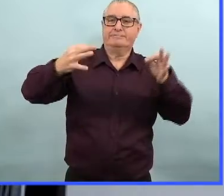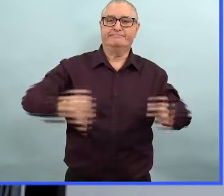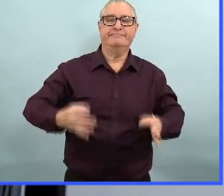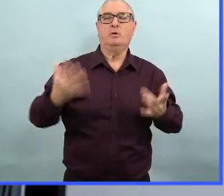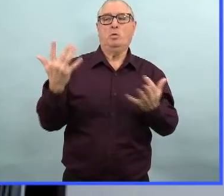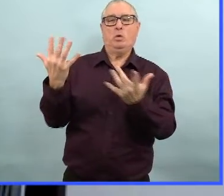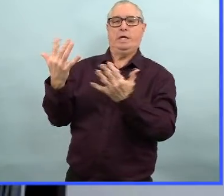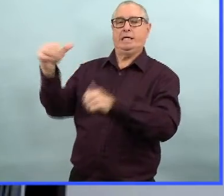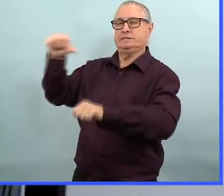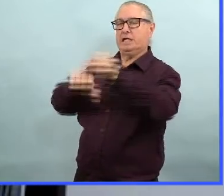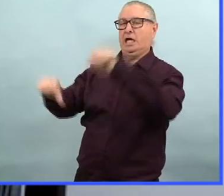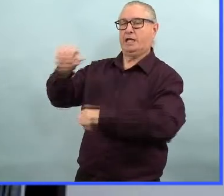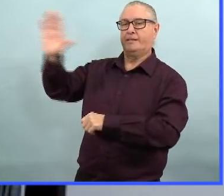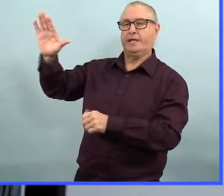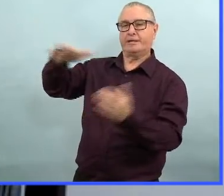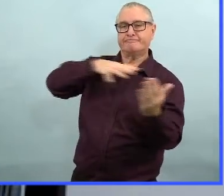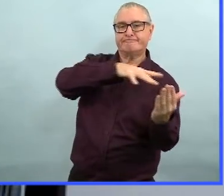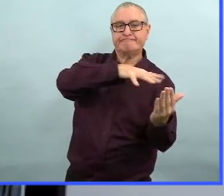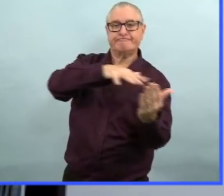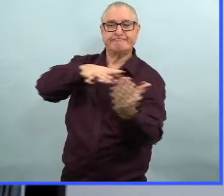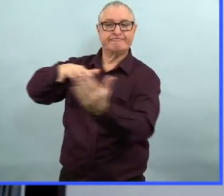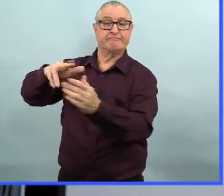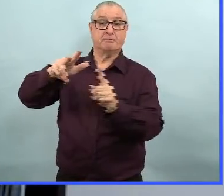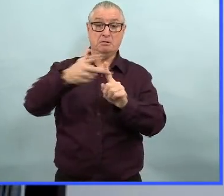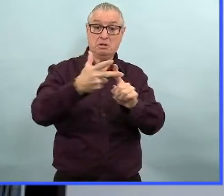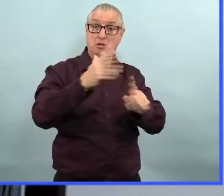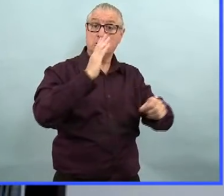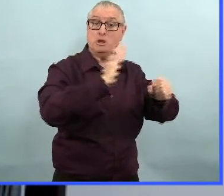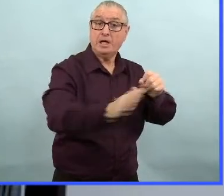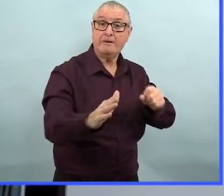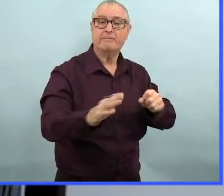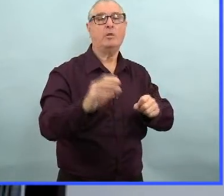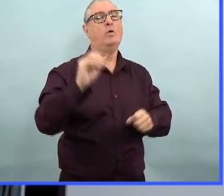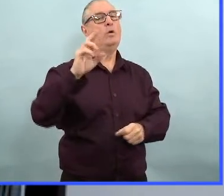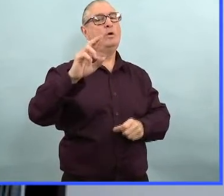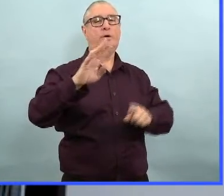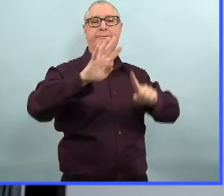dose alone will be sufficient or whether additional doses of vaccine will be needed